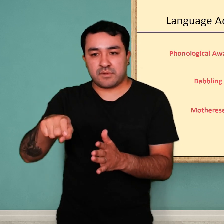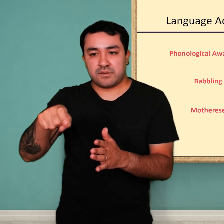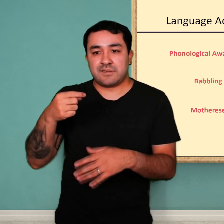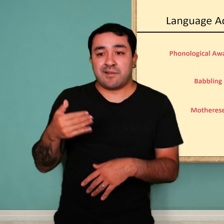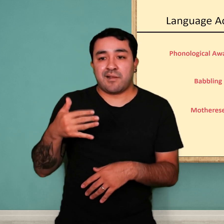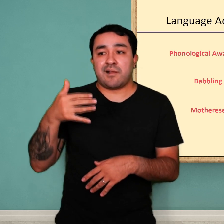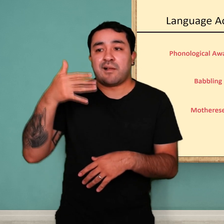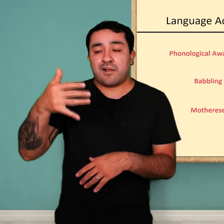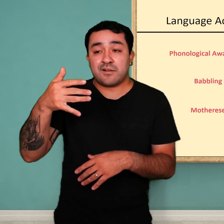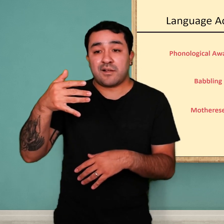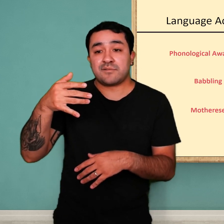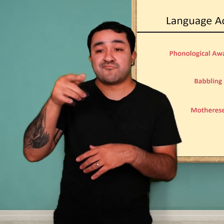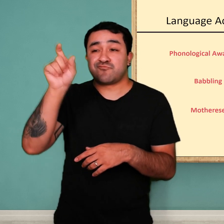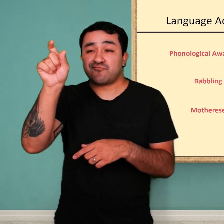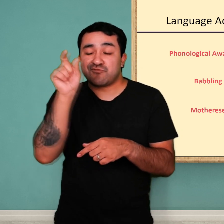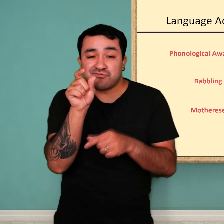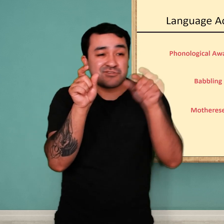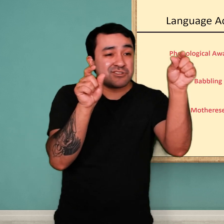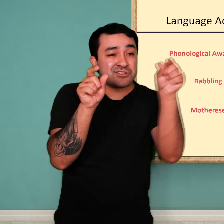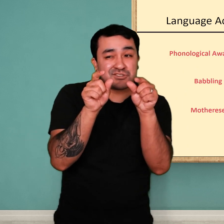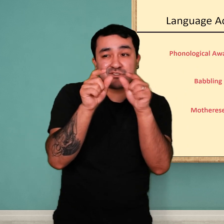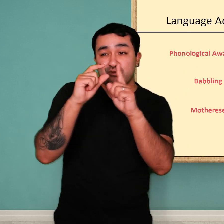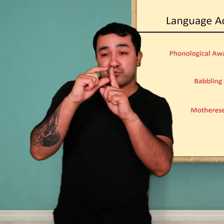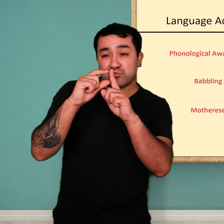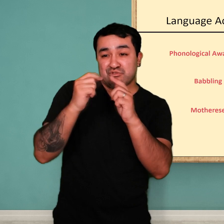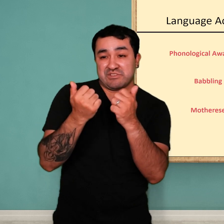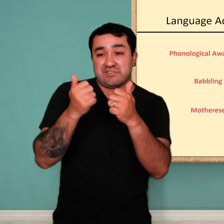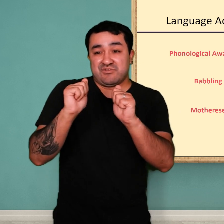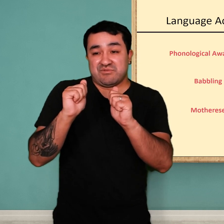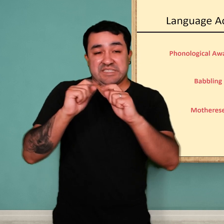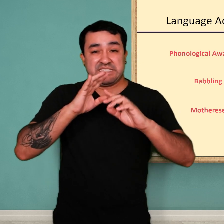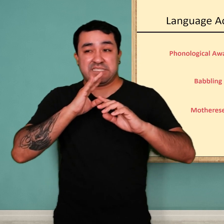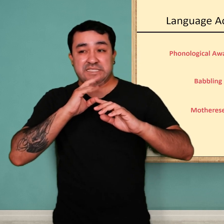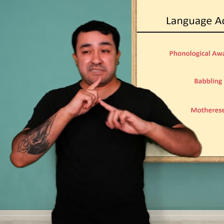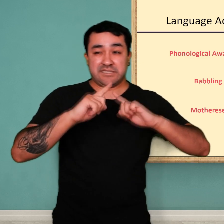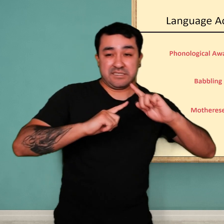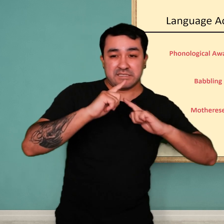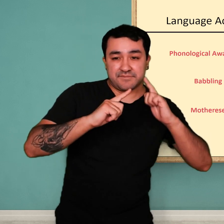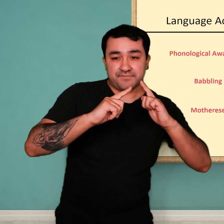to be aware of the language's phonemes to decode morphemes, words, or signs and produce them.